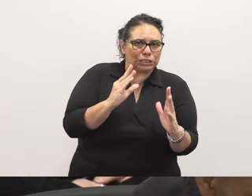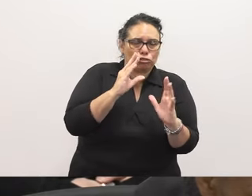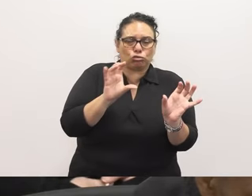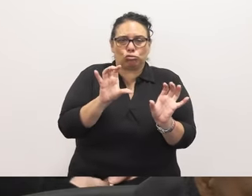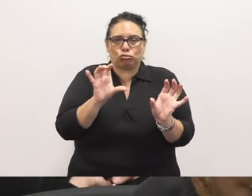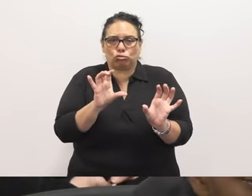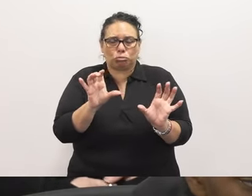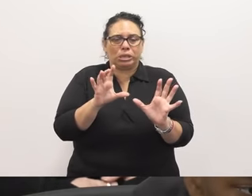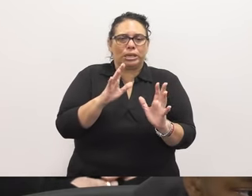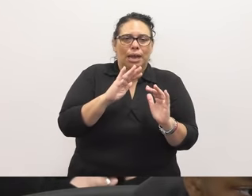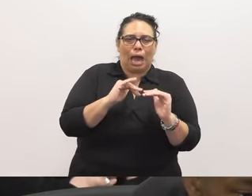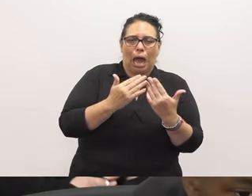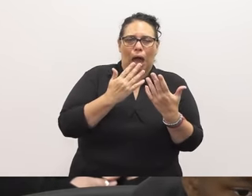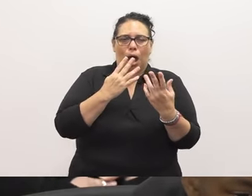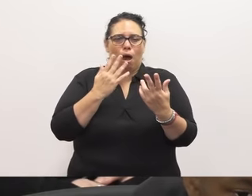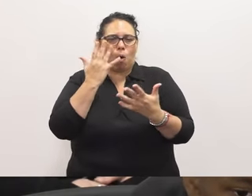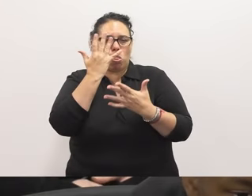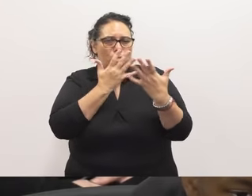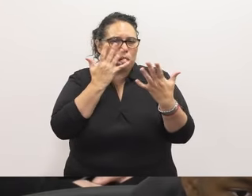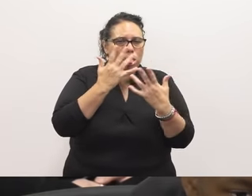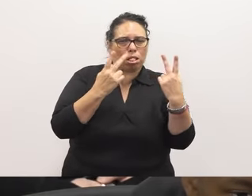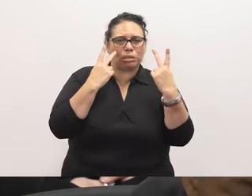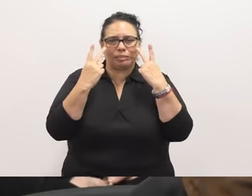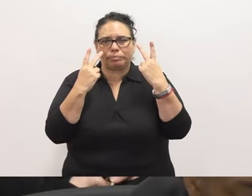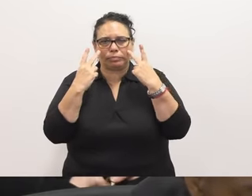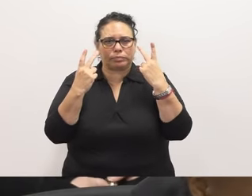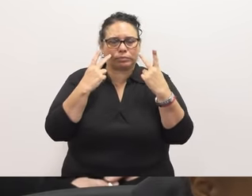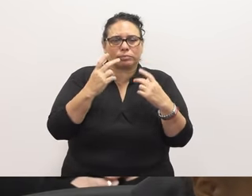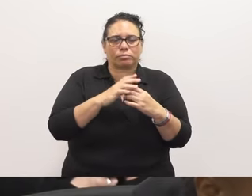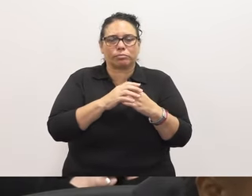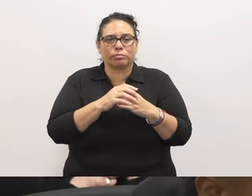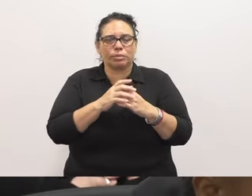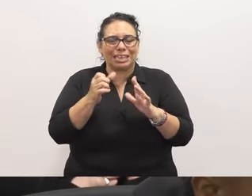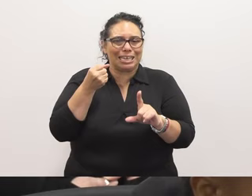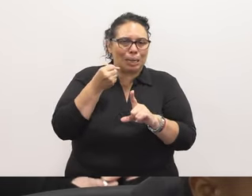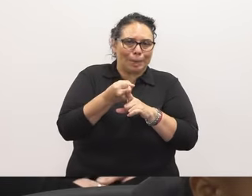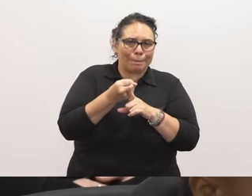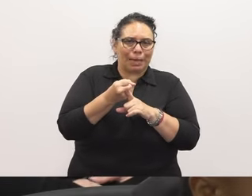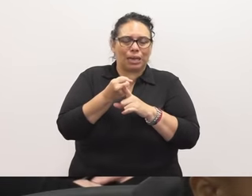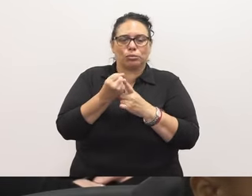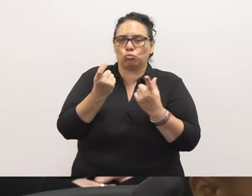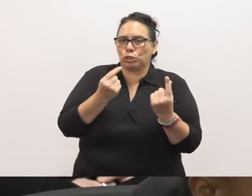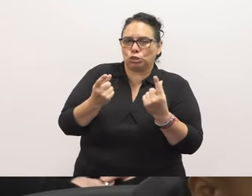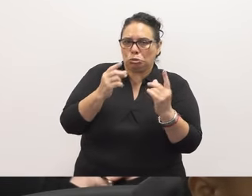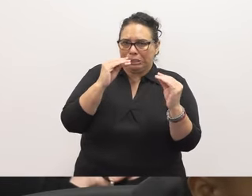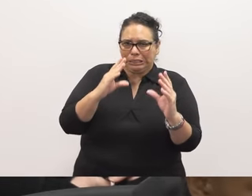what it looks like visually on a 10 by 10 grid, and the impact of what they're doing and how different it is